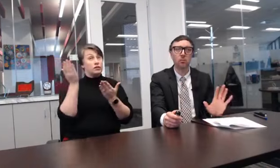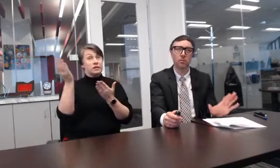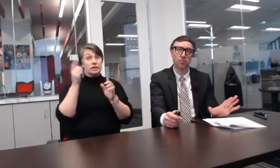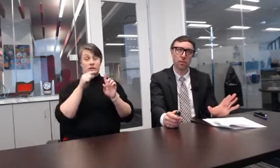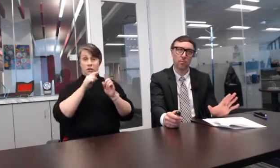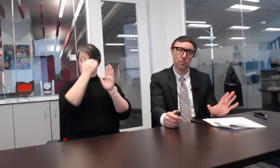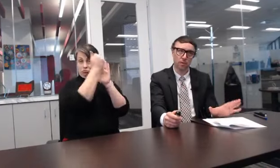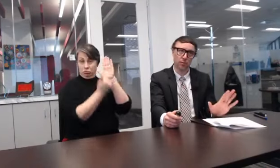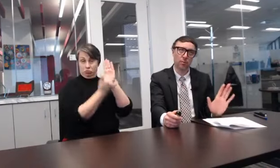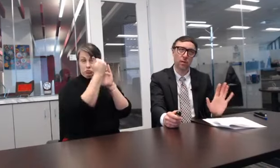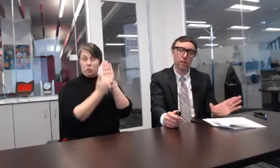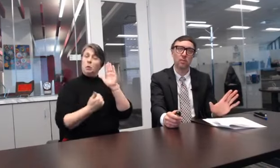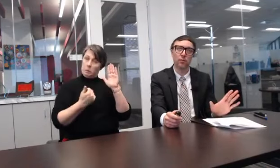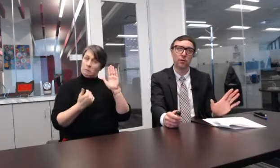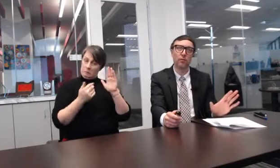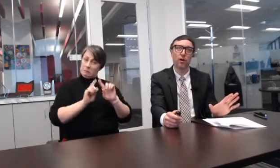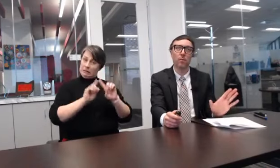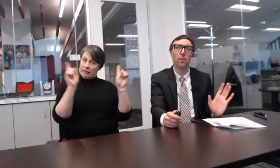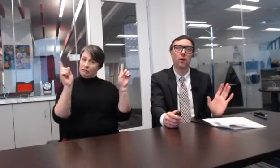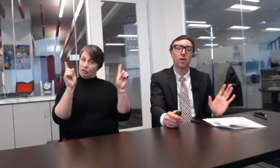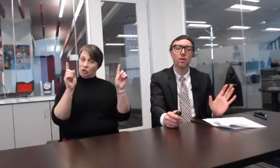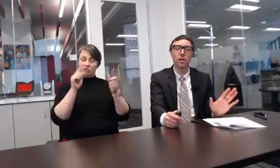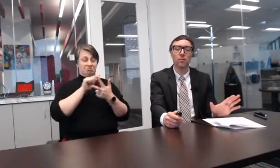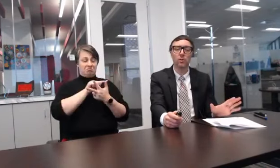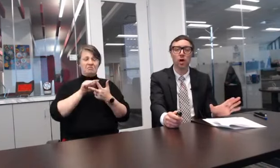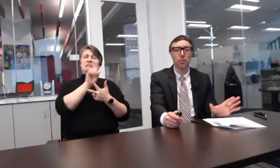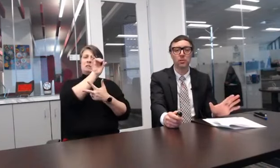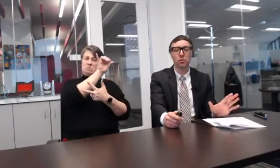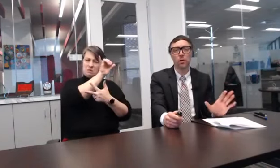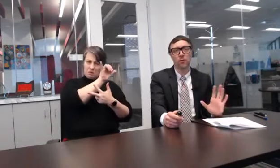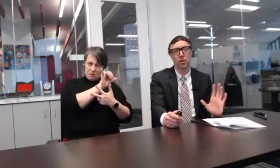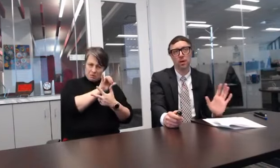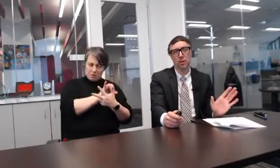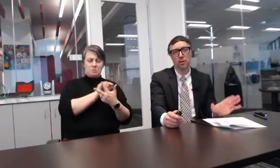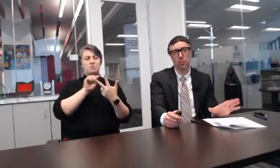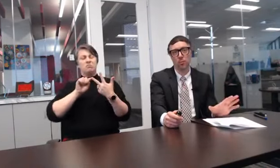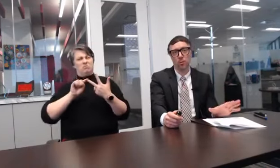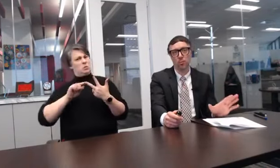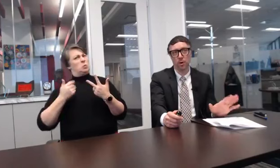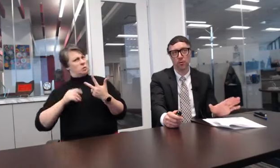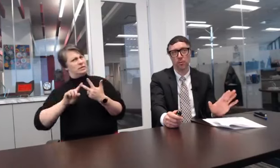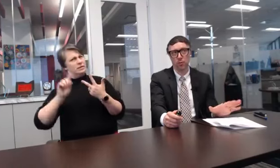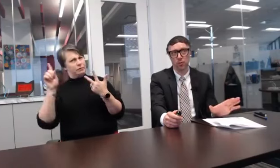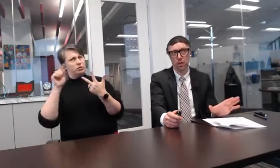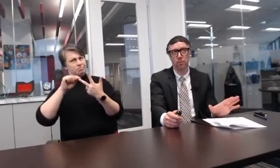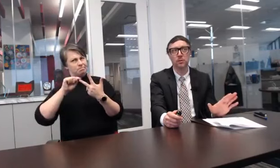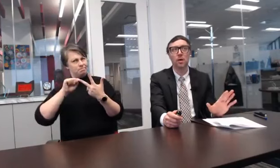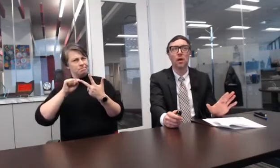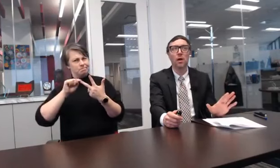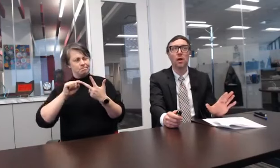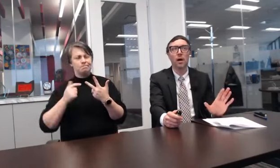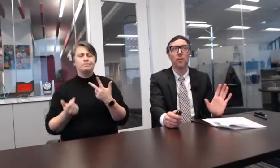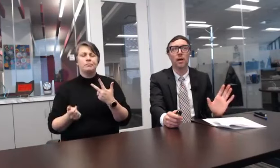well not much different, but it is different from the Individual Options Waiver and the Level One Waiver Programs.